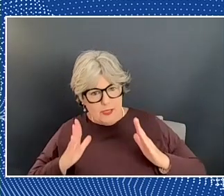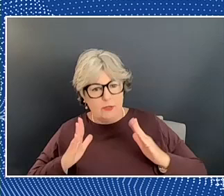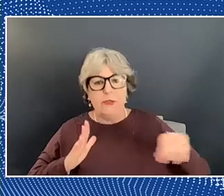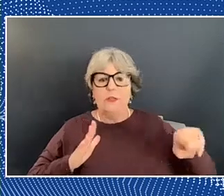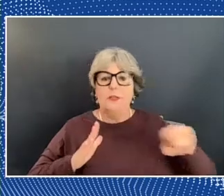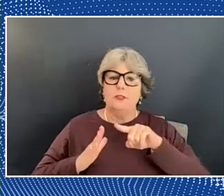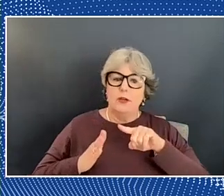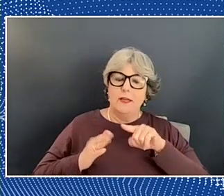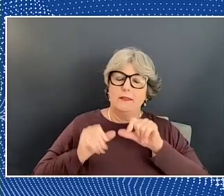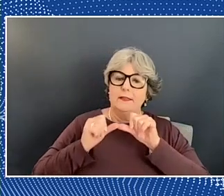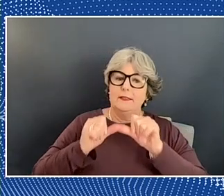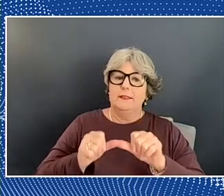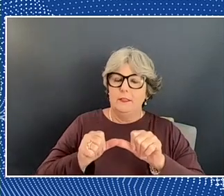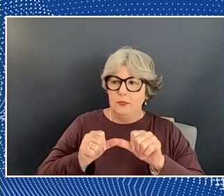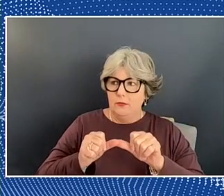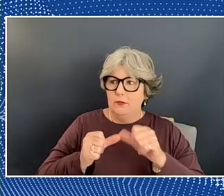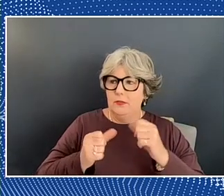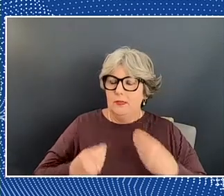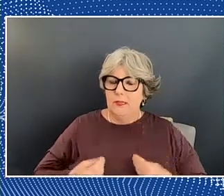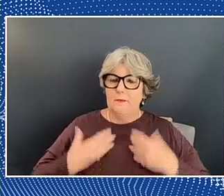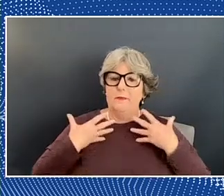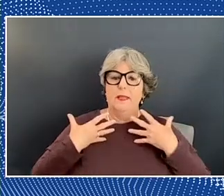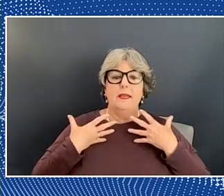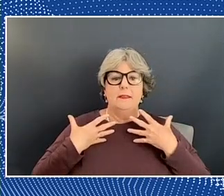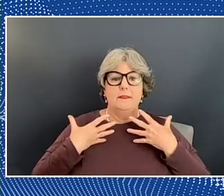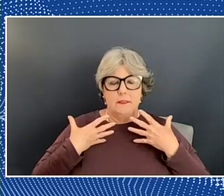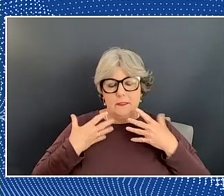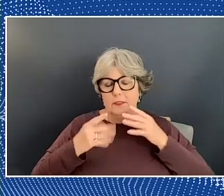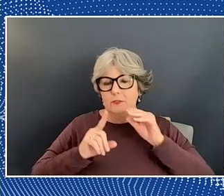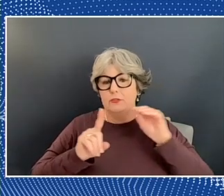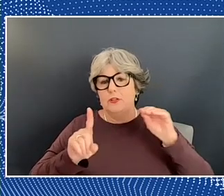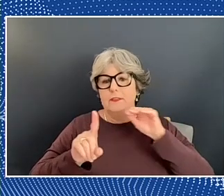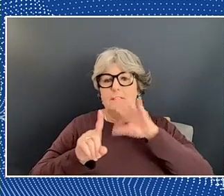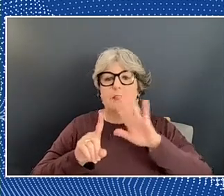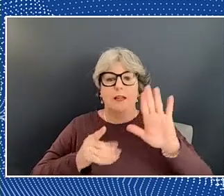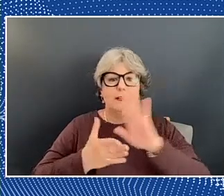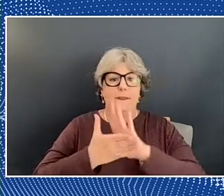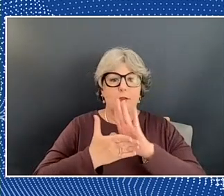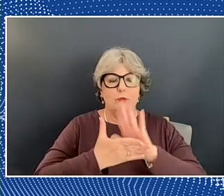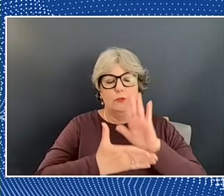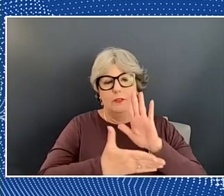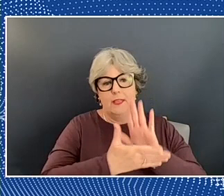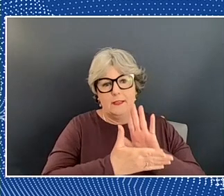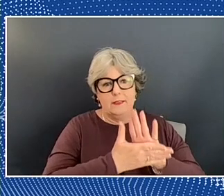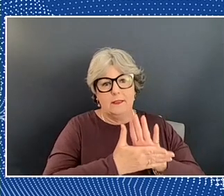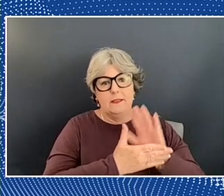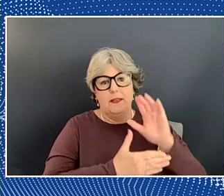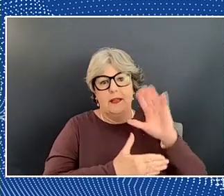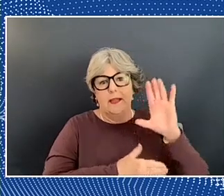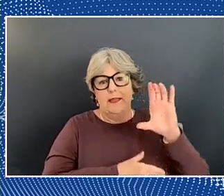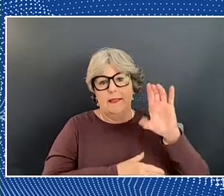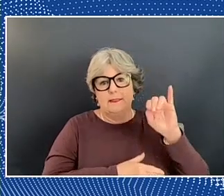embrace and uplift as they continue to shine their light in their schools through their academics, their civic engagement, and most importantly, in their leadership